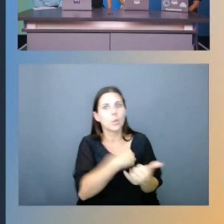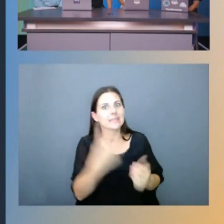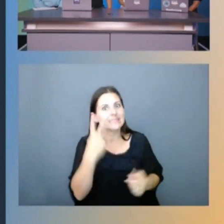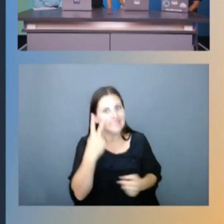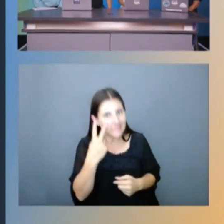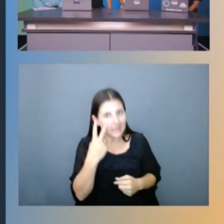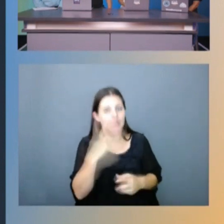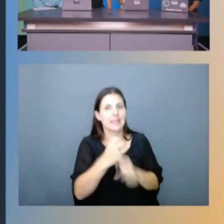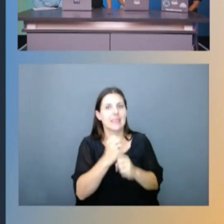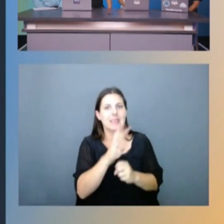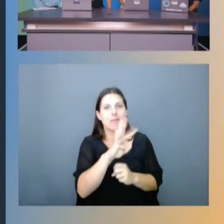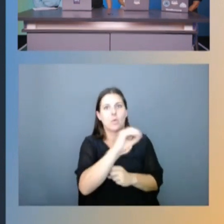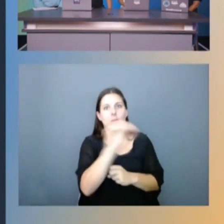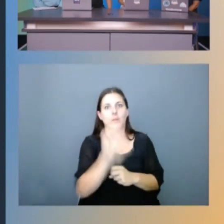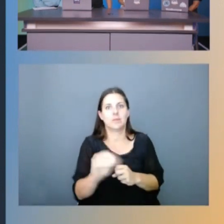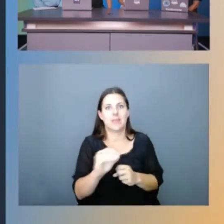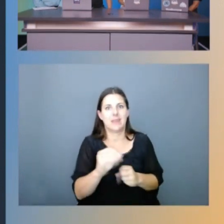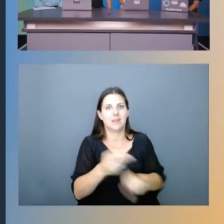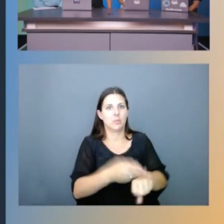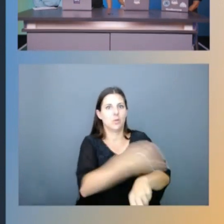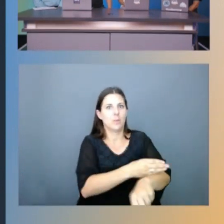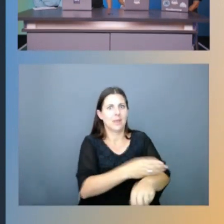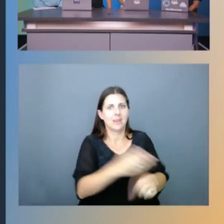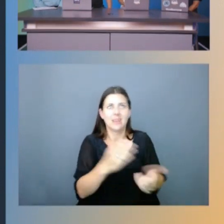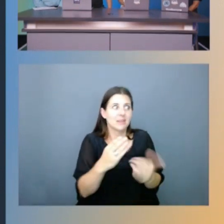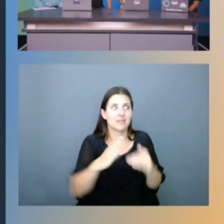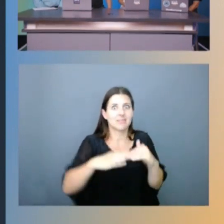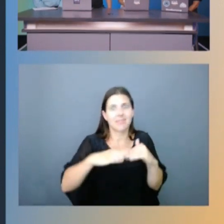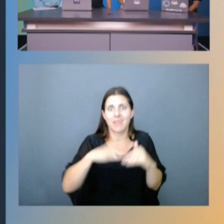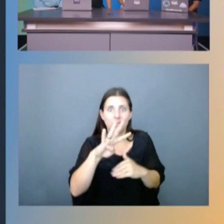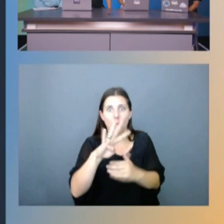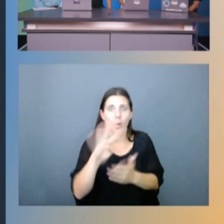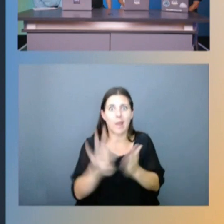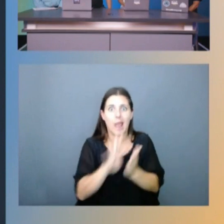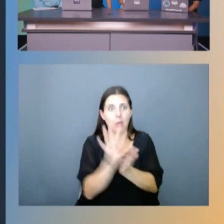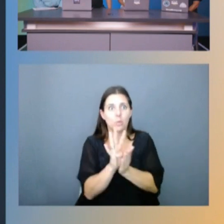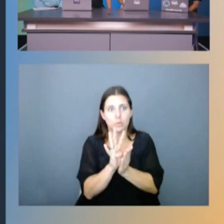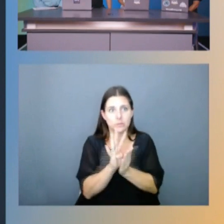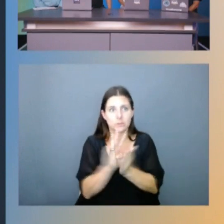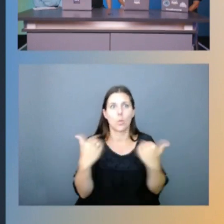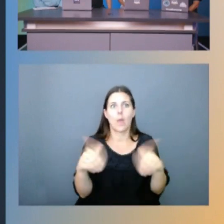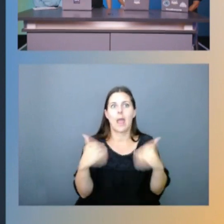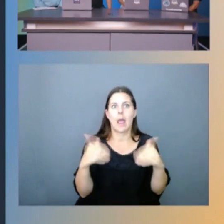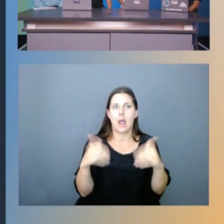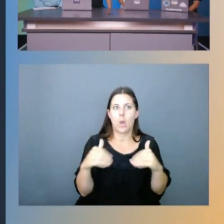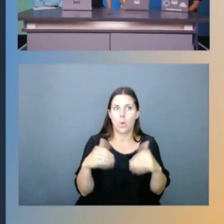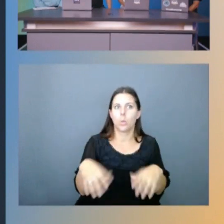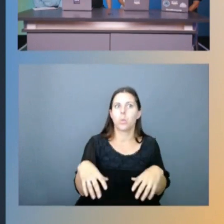in as little as four hours. Just incredible how fast you can migrate and adopt Graviton with managed services.